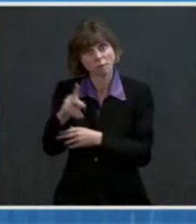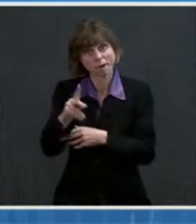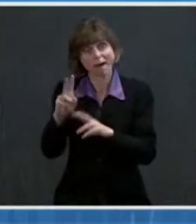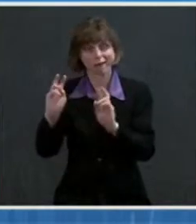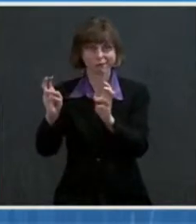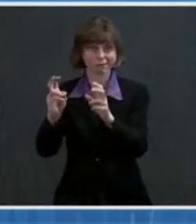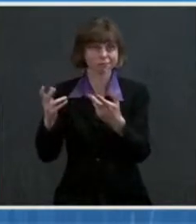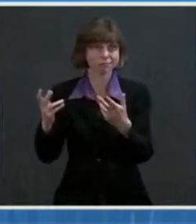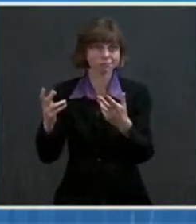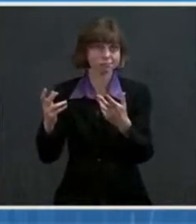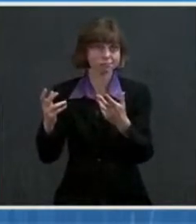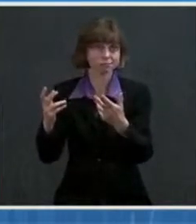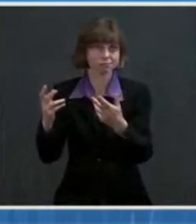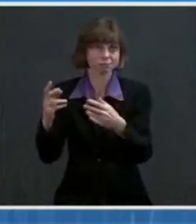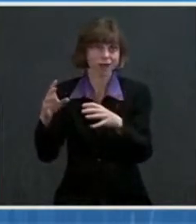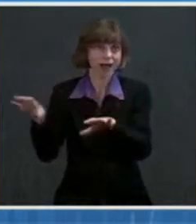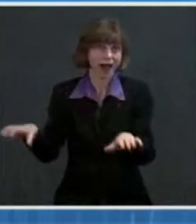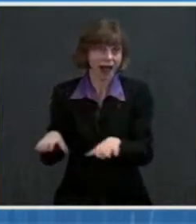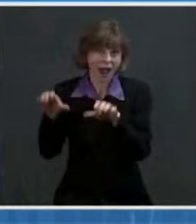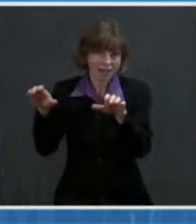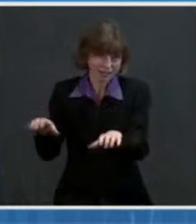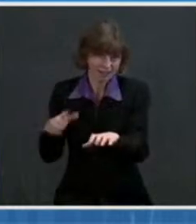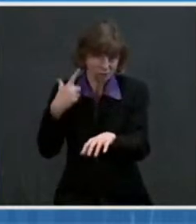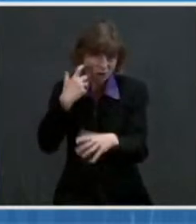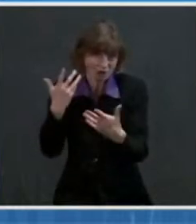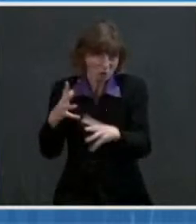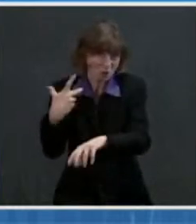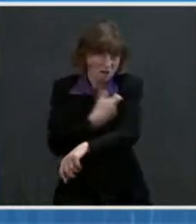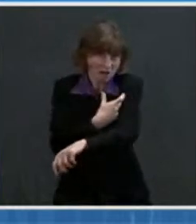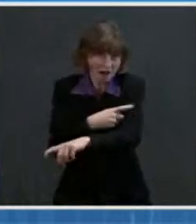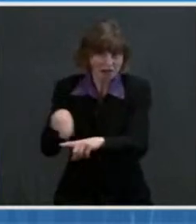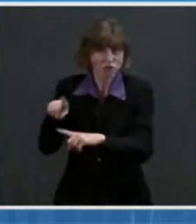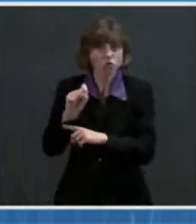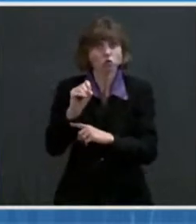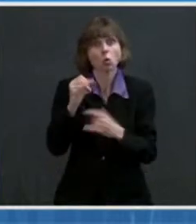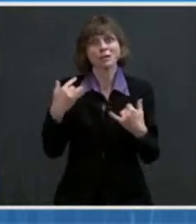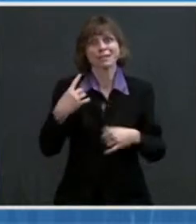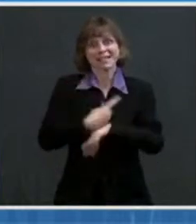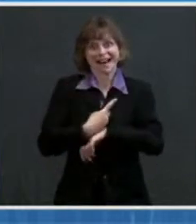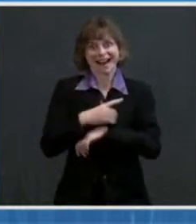VACCINATED PEOPLE CAN RESUME AT